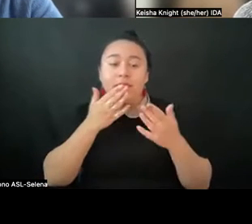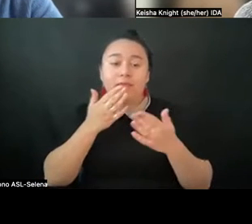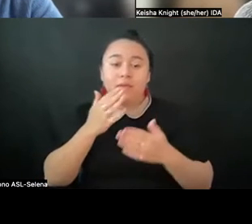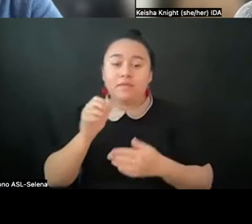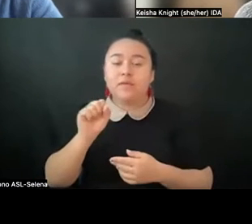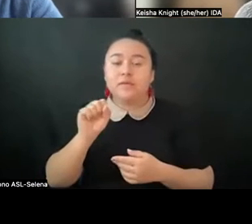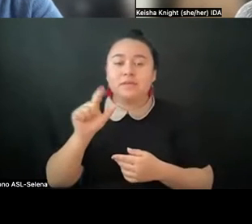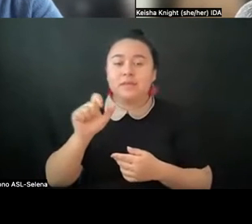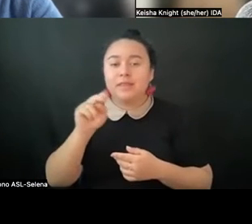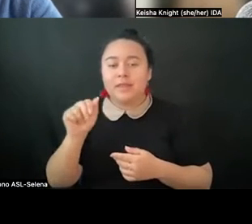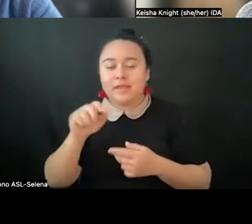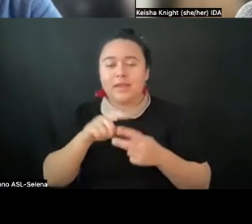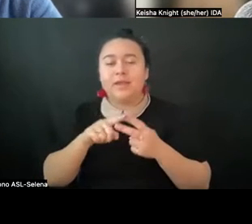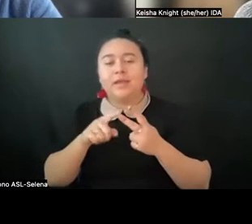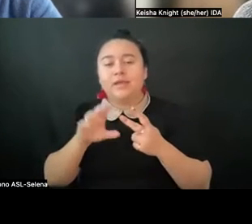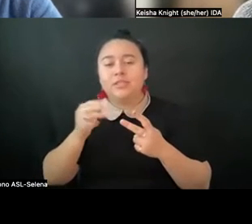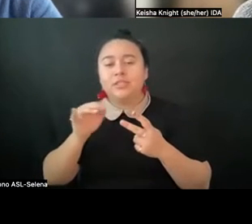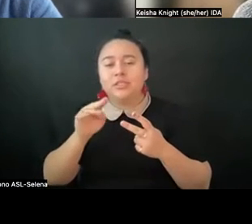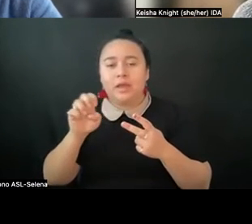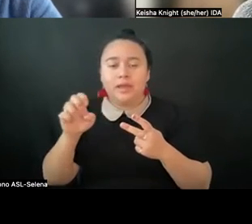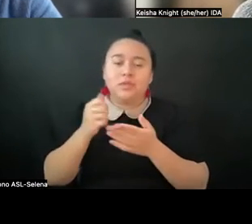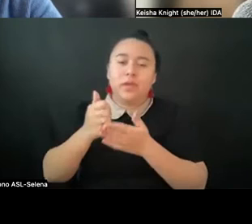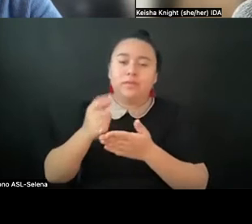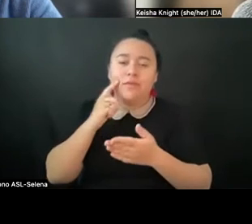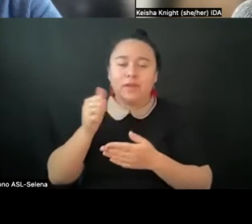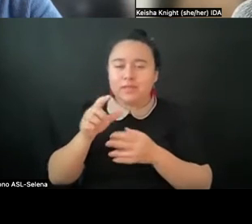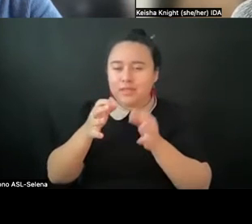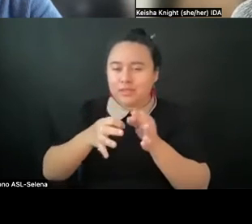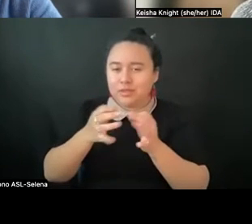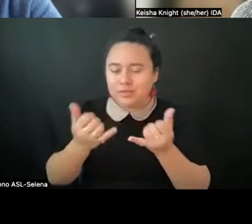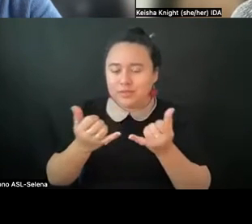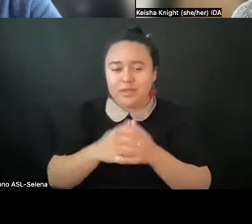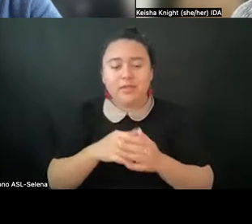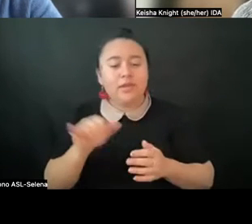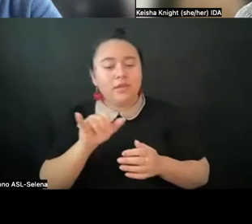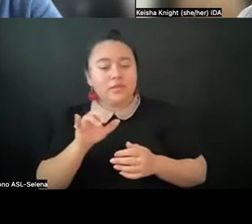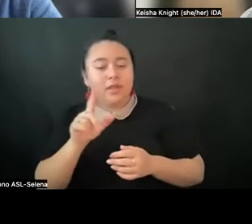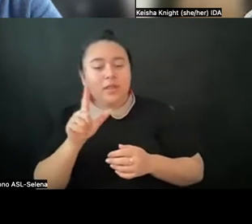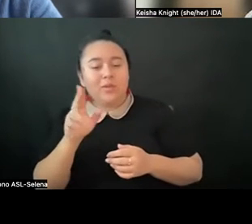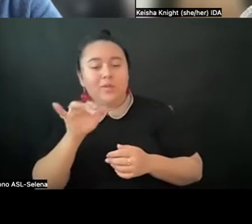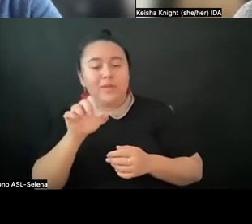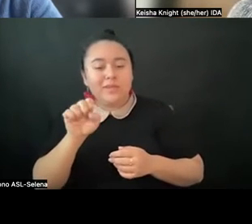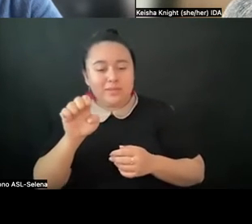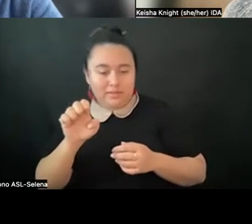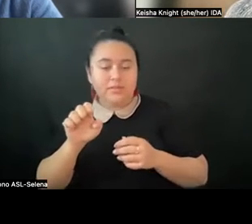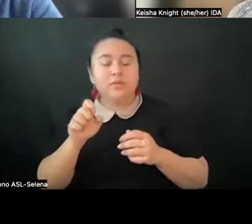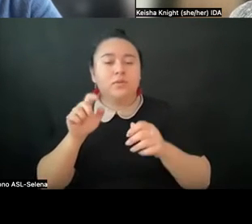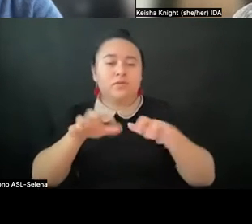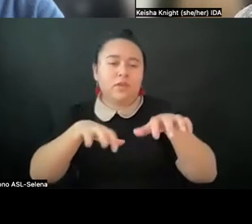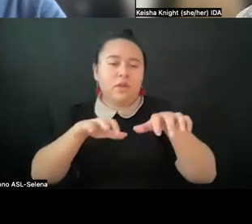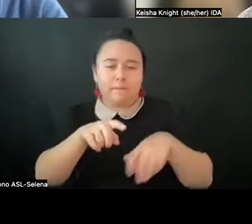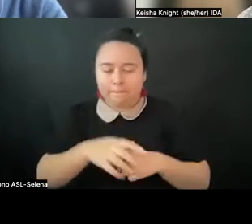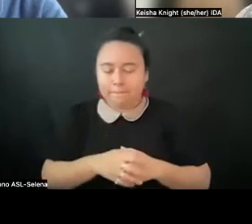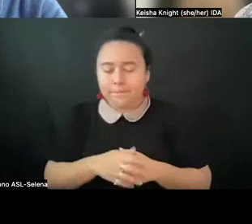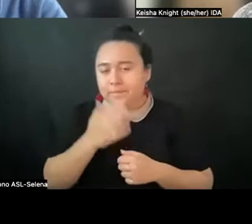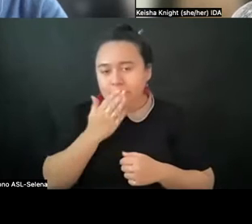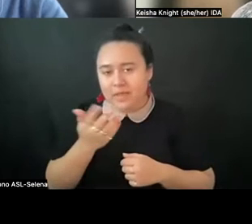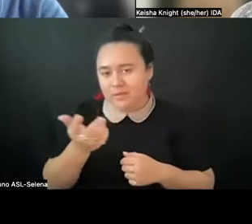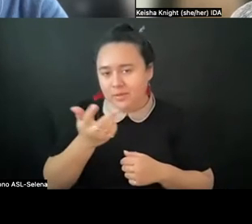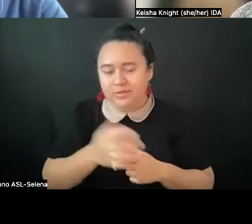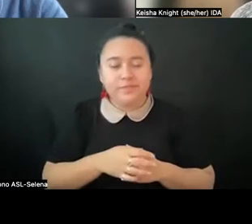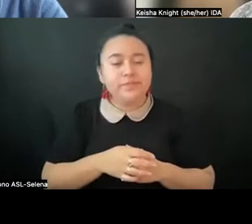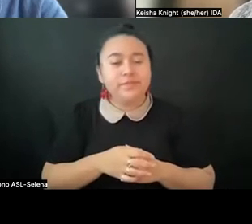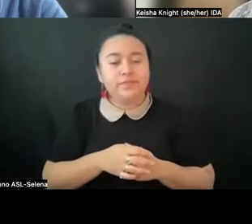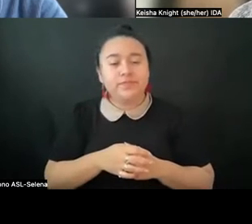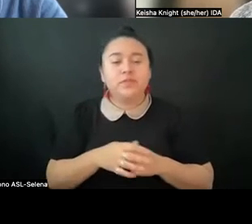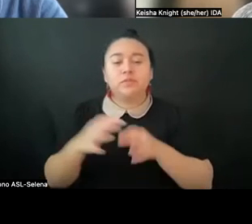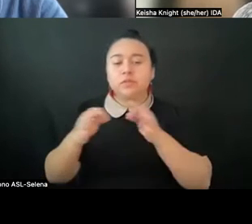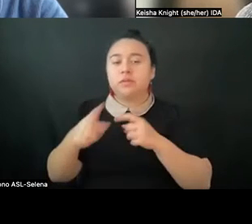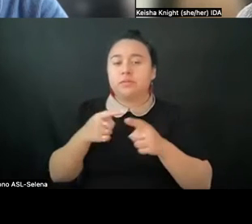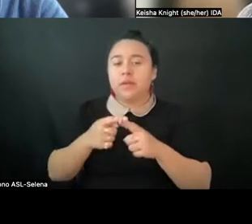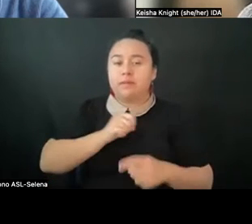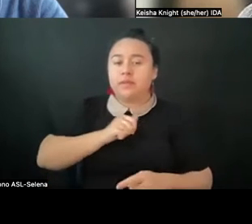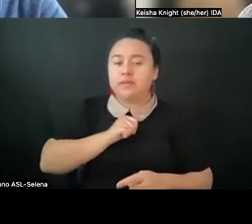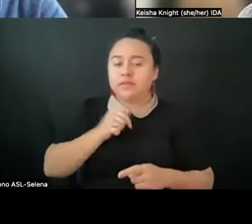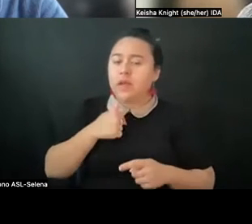I would like to say thank you to see Leena and Cheyenne who is helping us with ASL interpretation